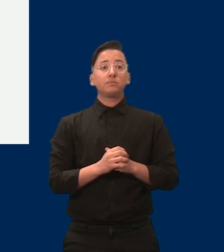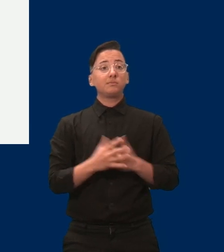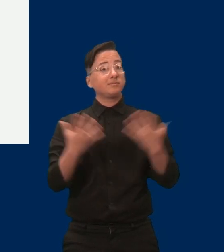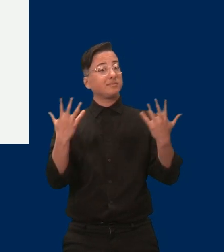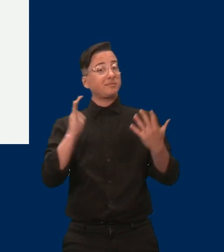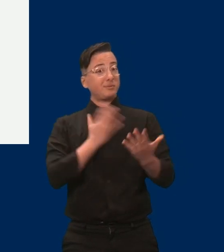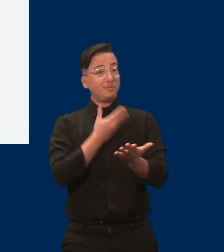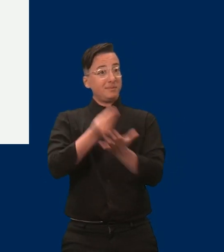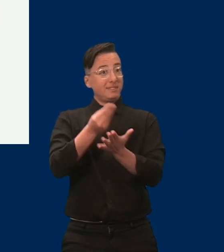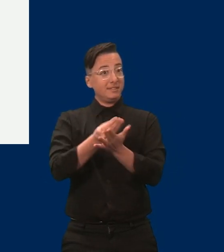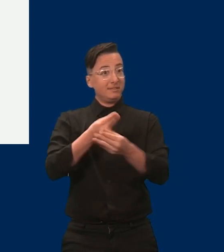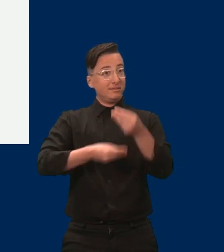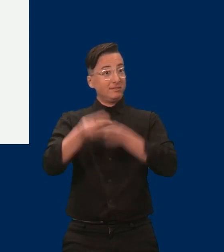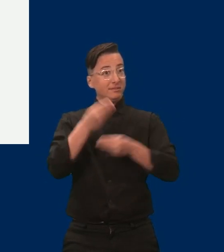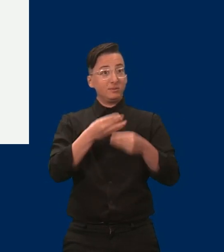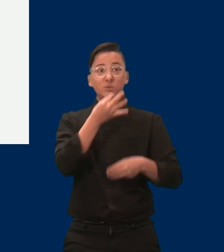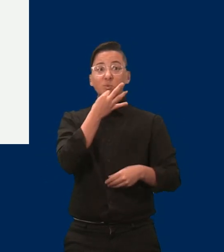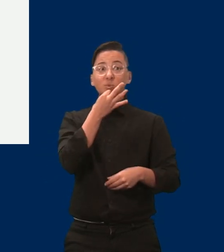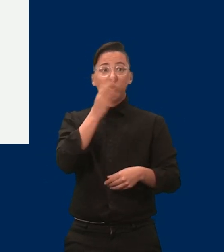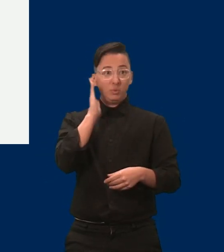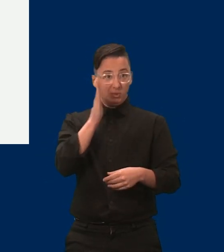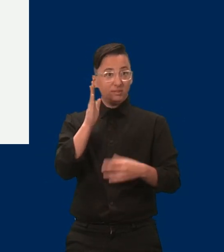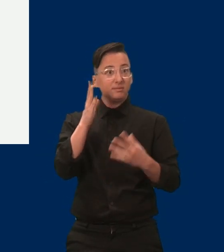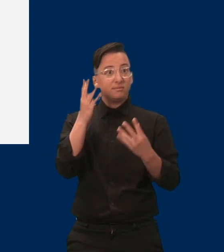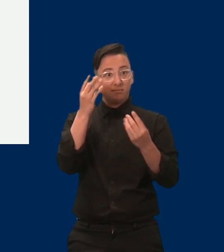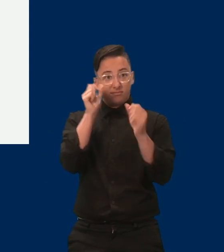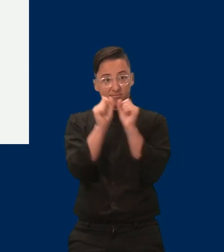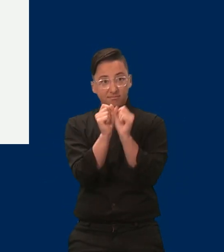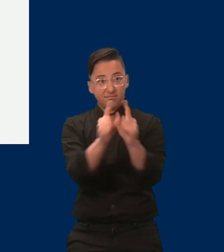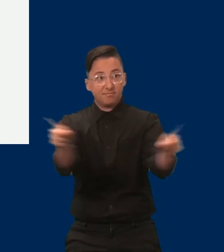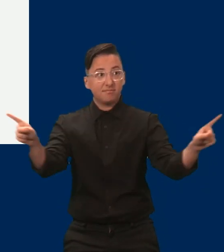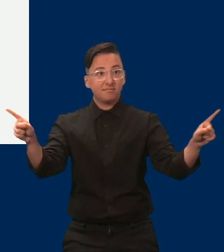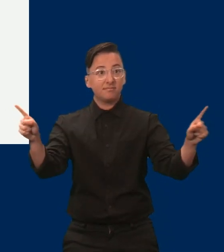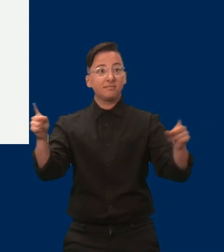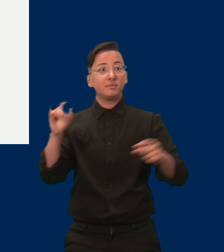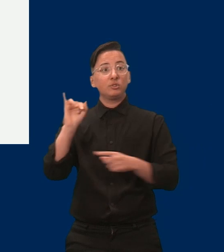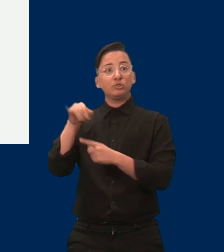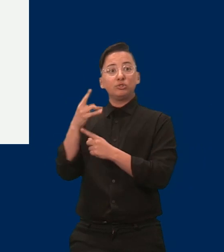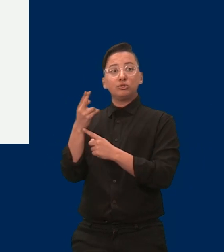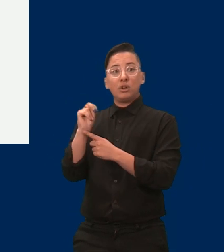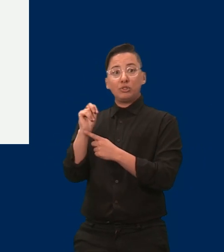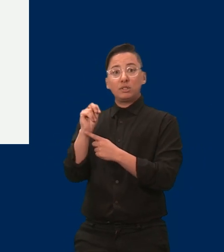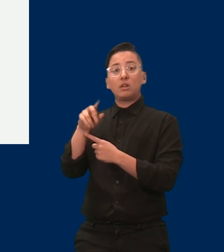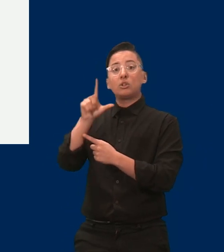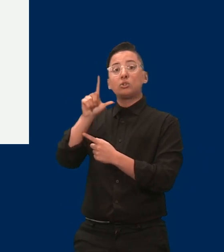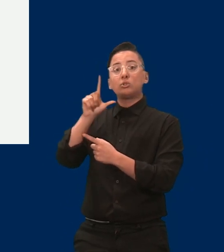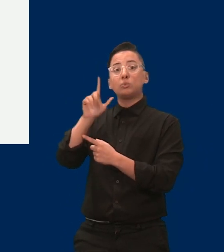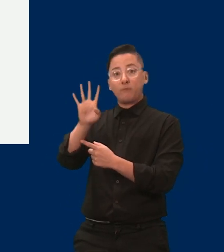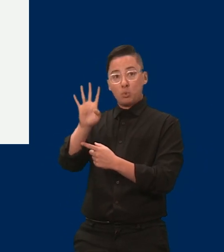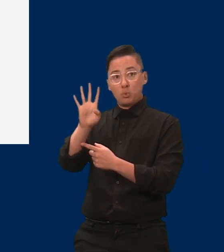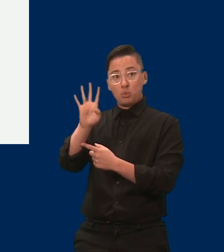from the Lieutenant Governor, and myself, and the administration office on January 24. That's dictated by law.